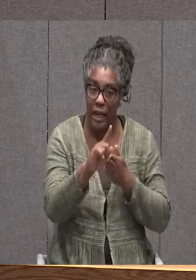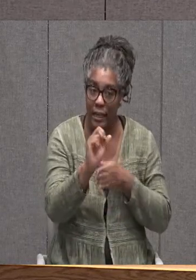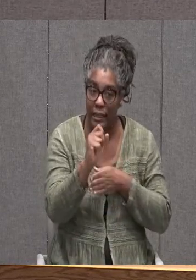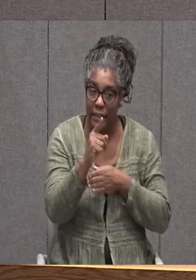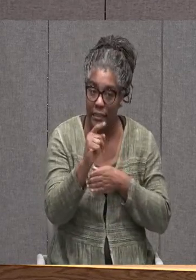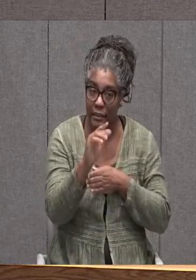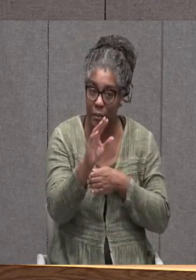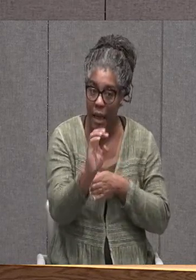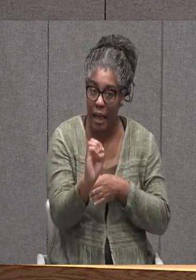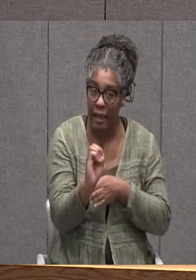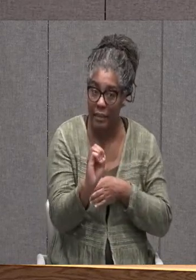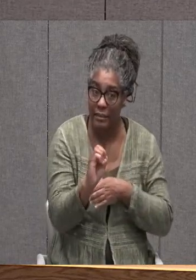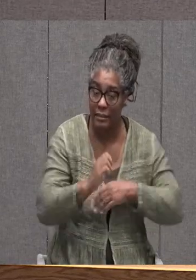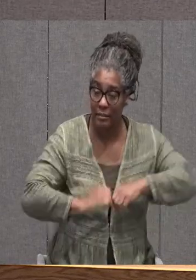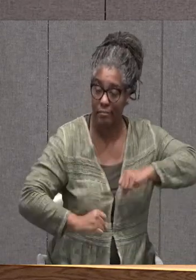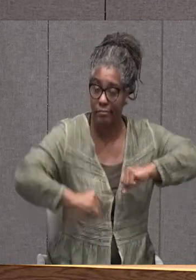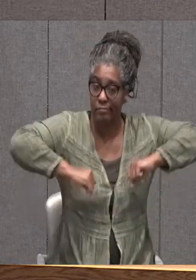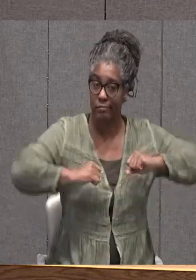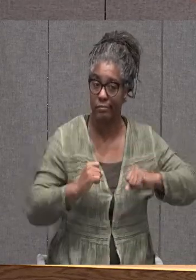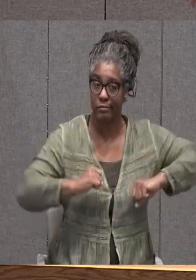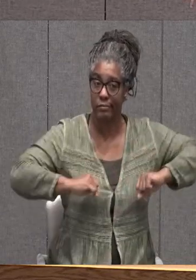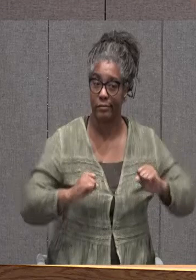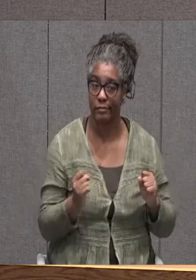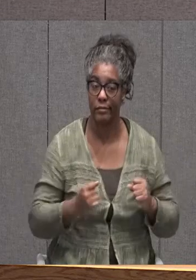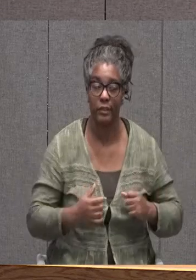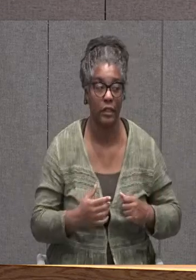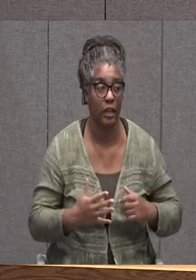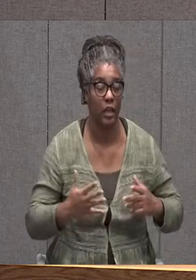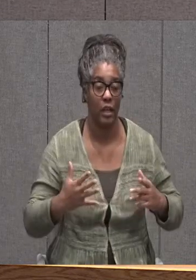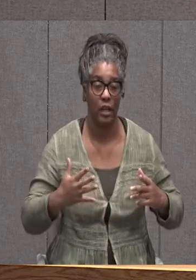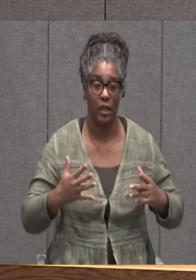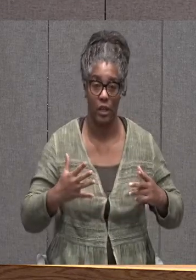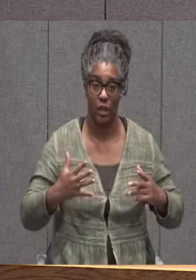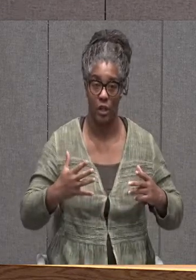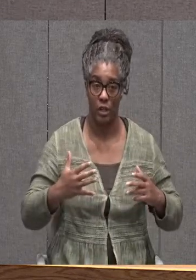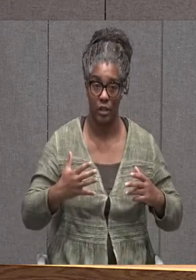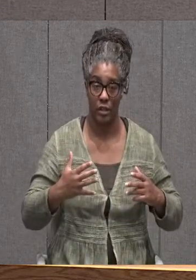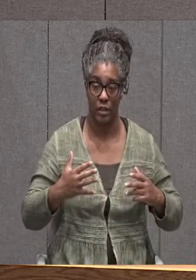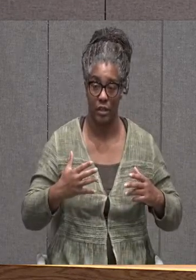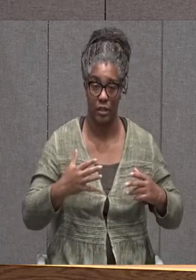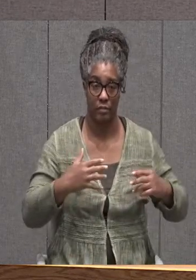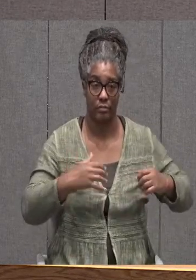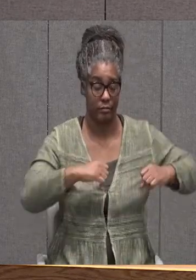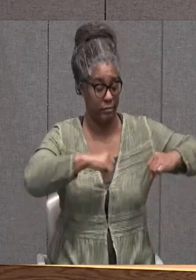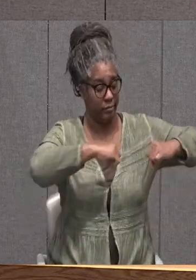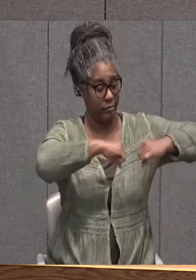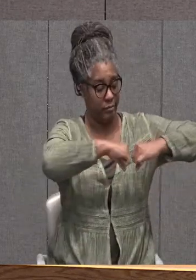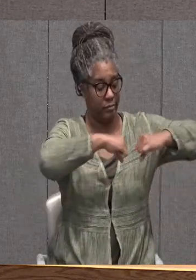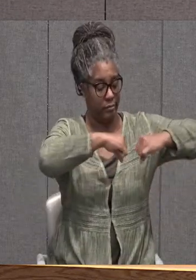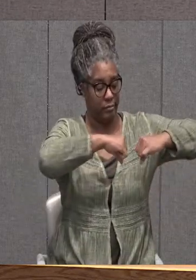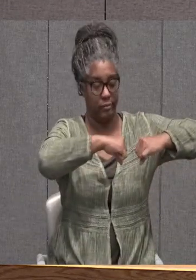we wanna make sure we've got room for two fist bumps, you wanna make sure that you're not too close to furniture,